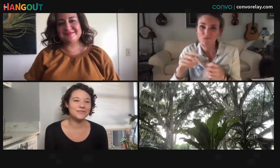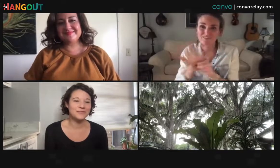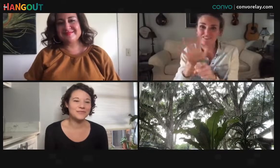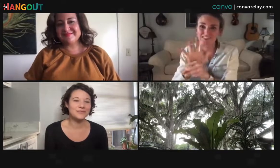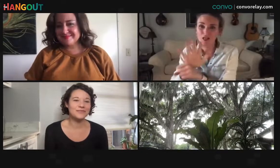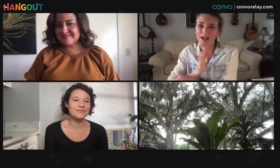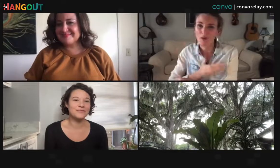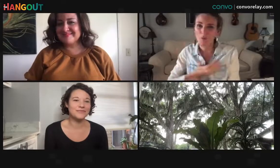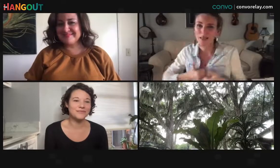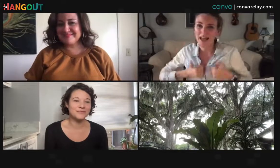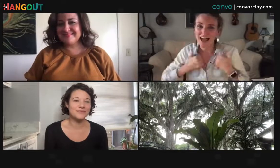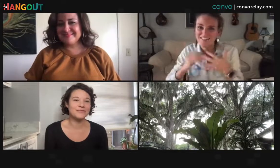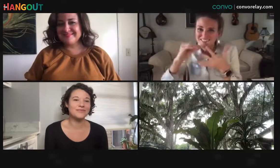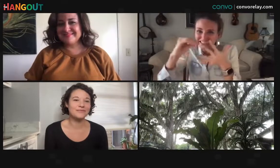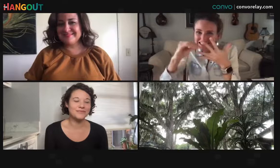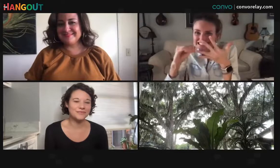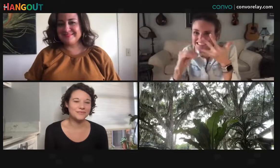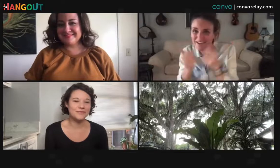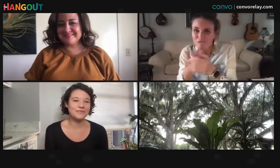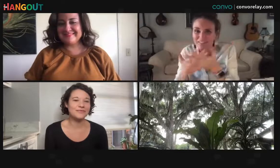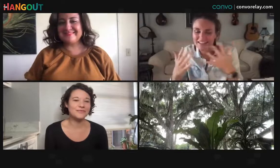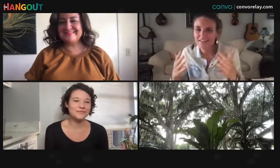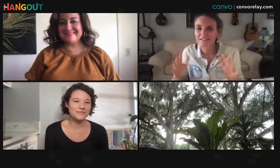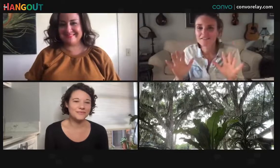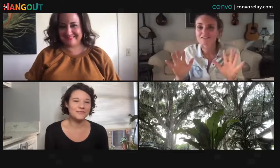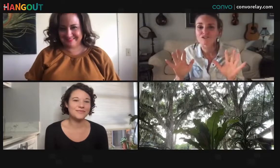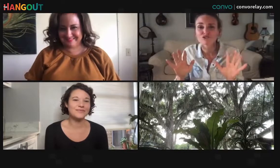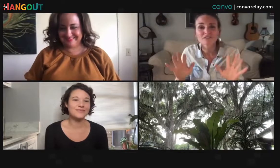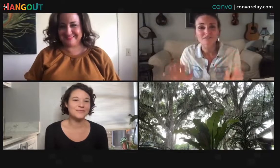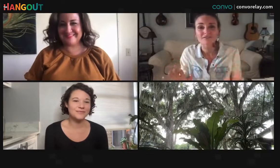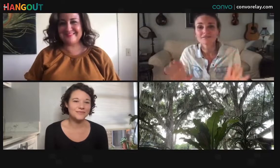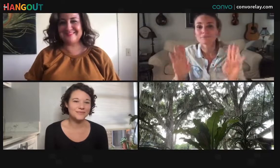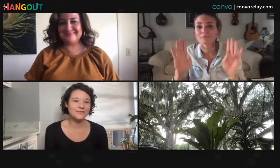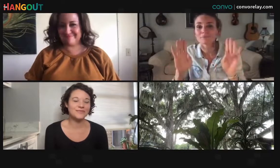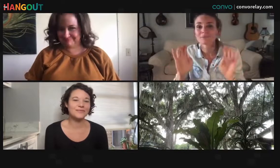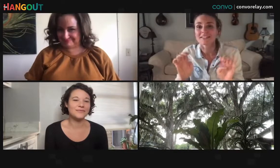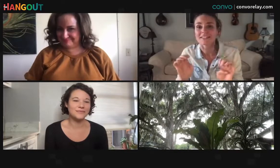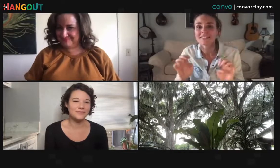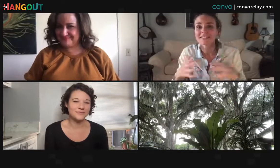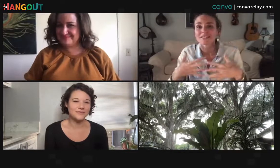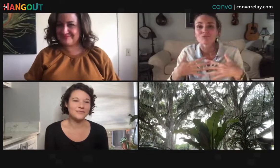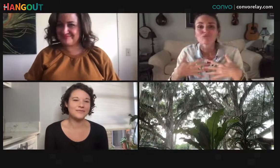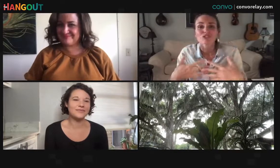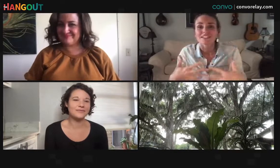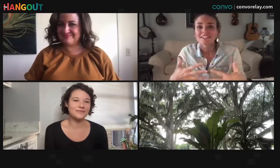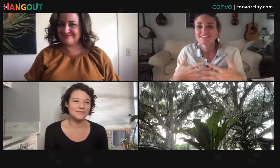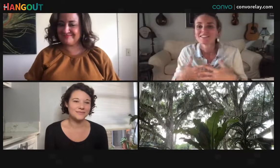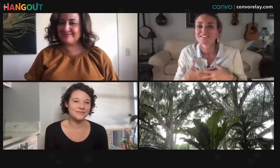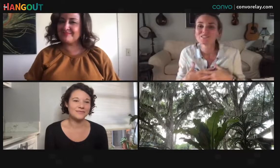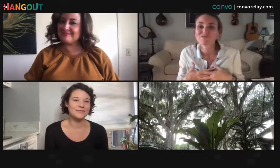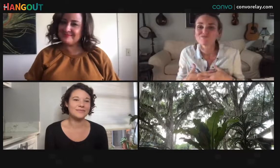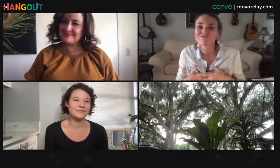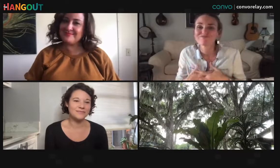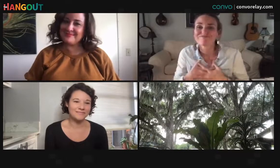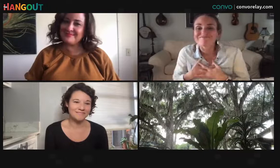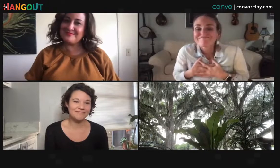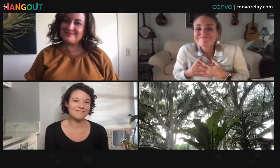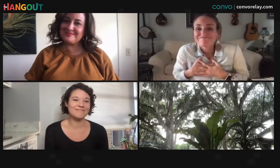that we sometimes feel like we need to fill every nook and cranny of our lives and instead sometimes you can just be